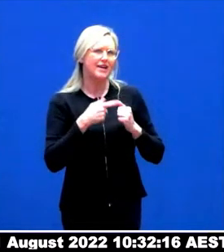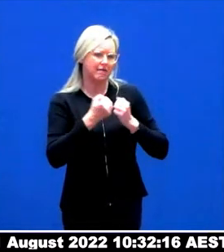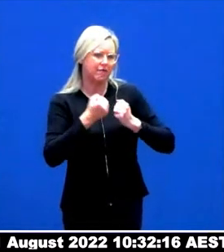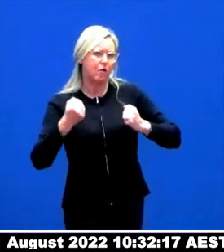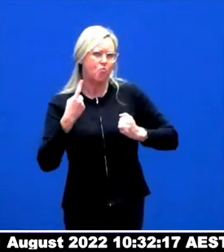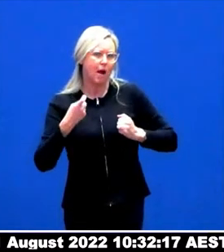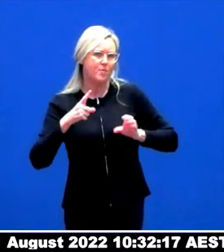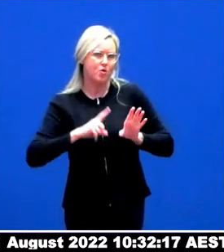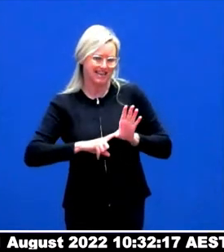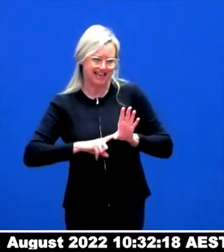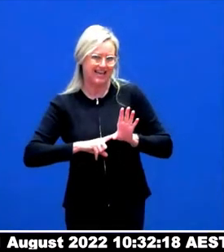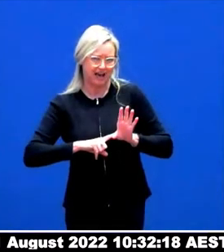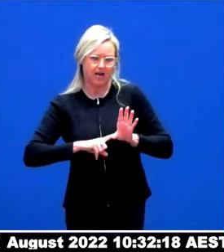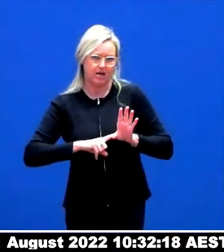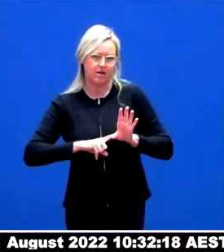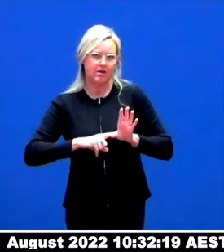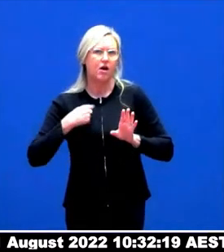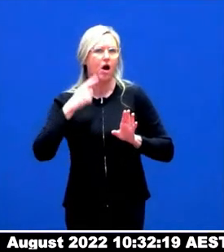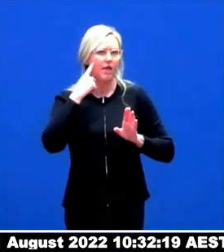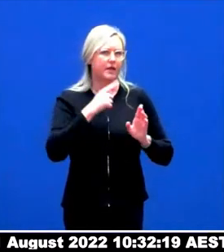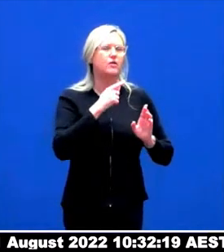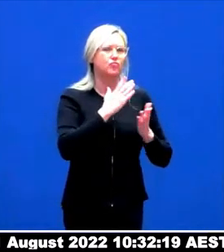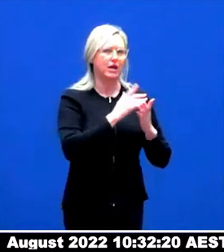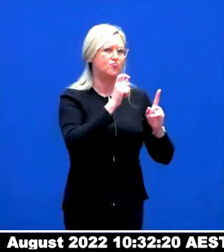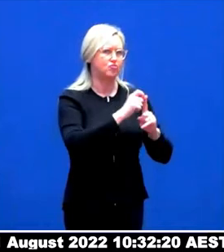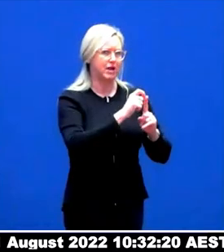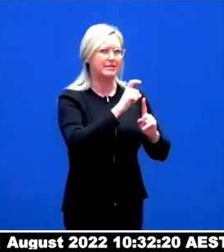Agreement, the work of the Productivity Commission, including with that explicit